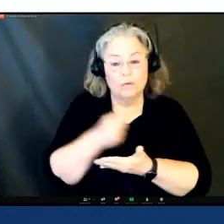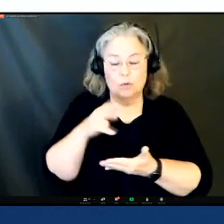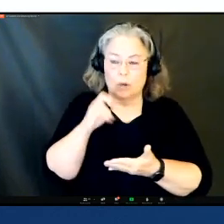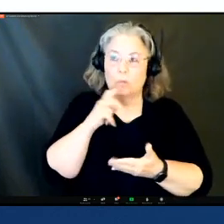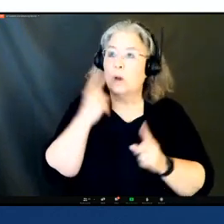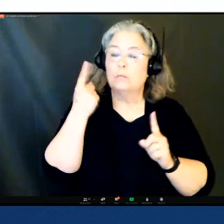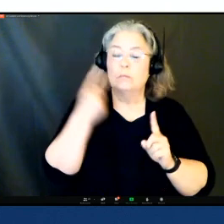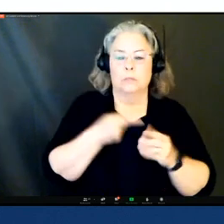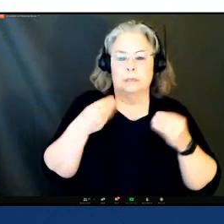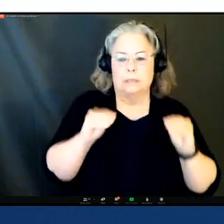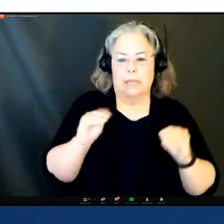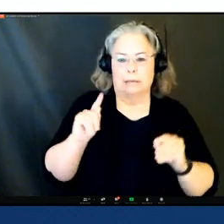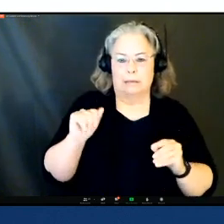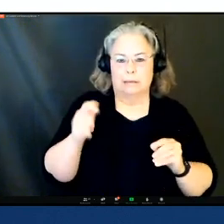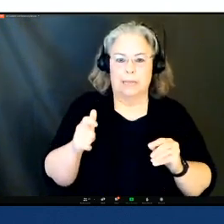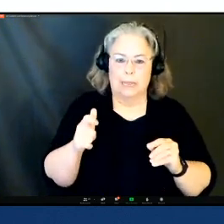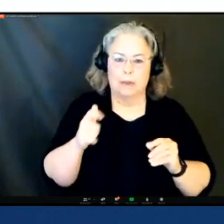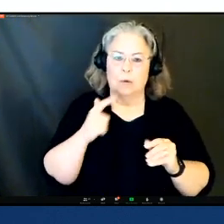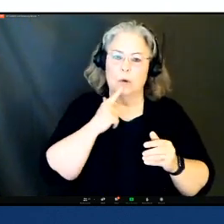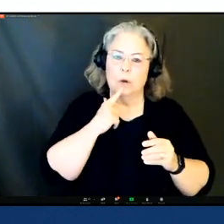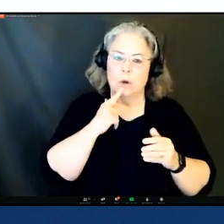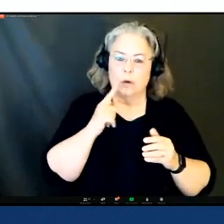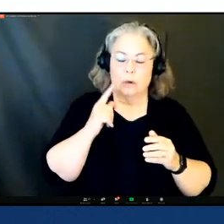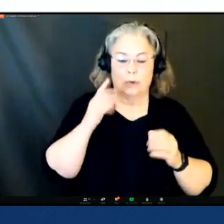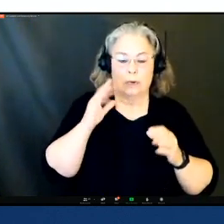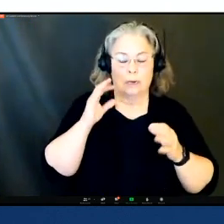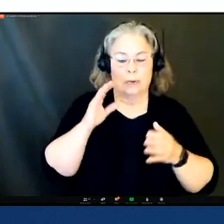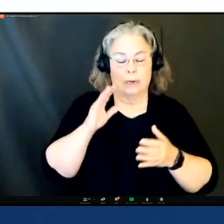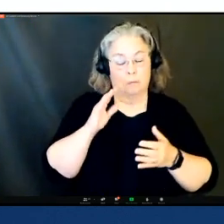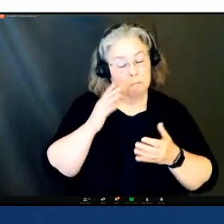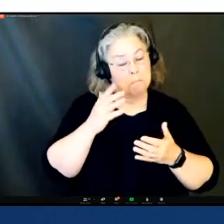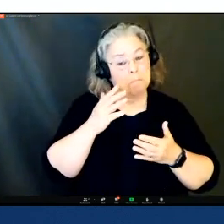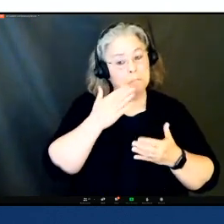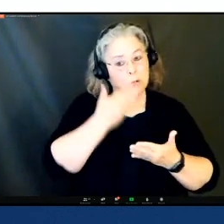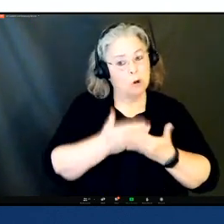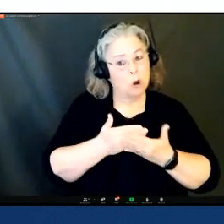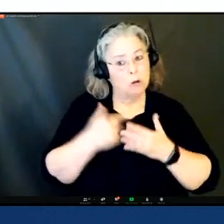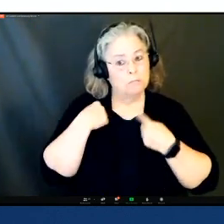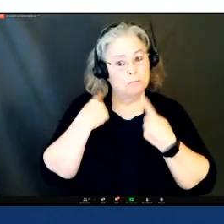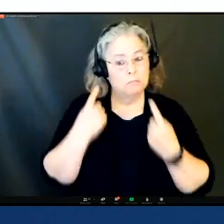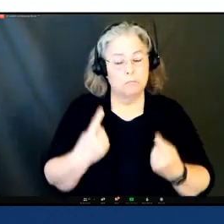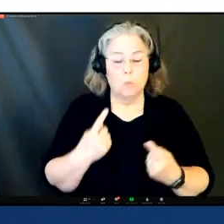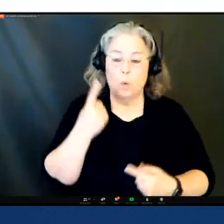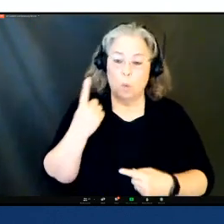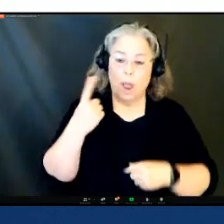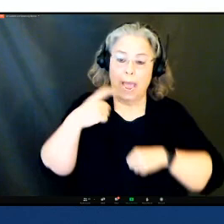the county's discretionary revenues have largely held up. In fact, one time factors related to the pandemic